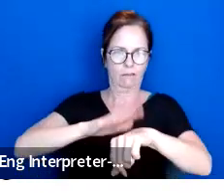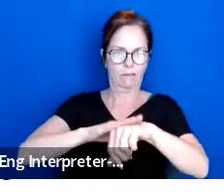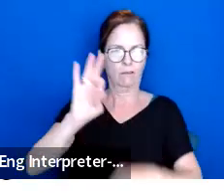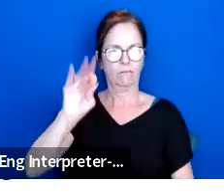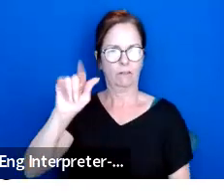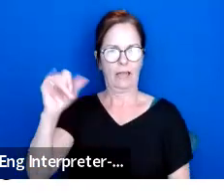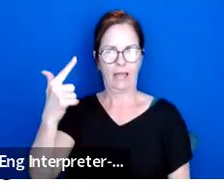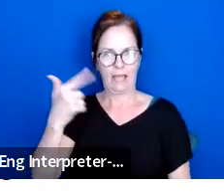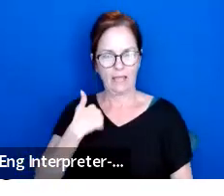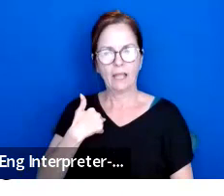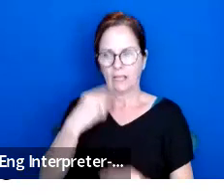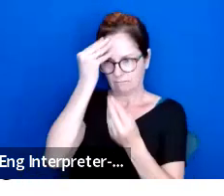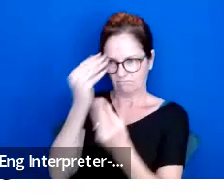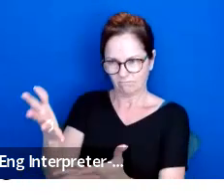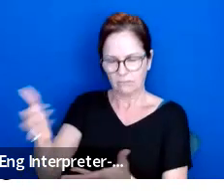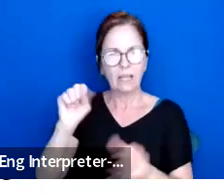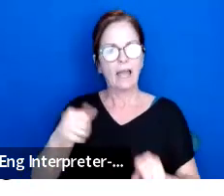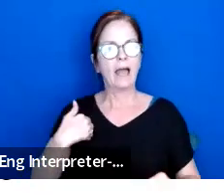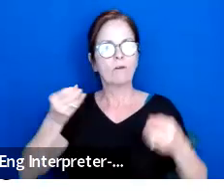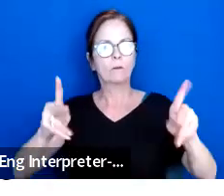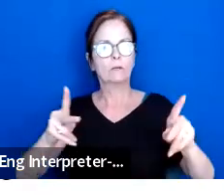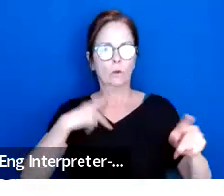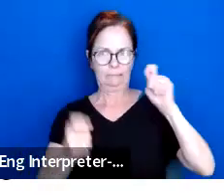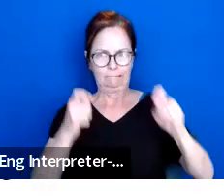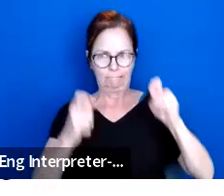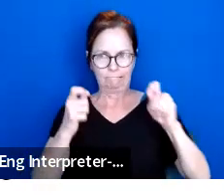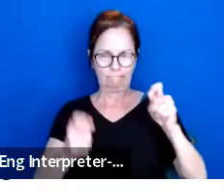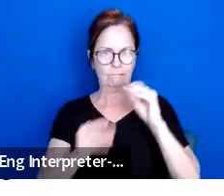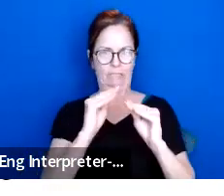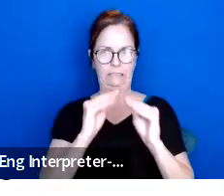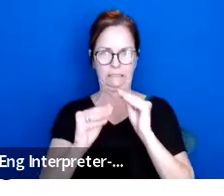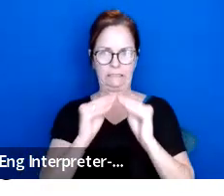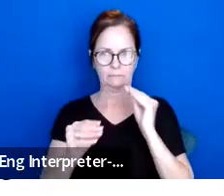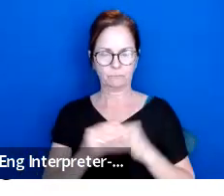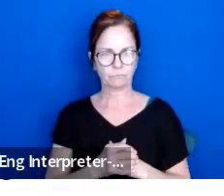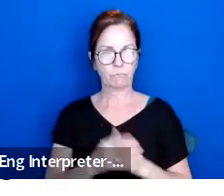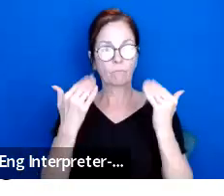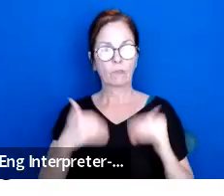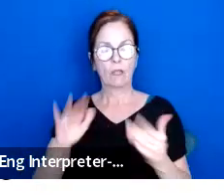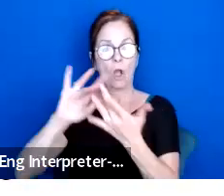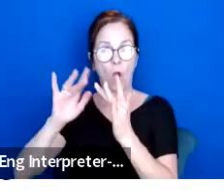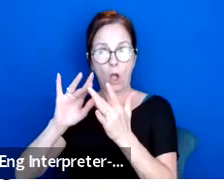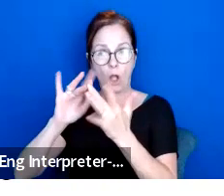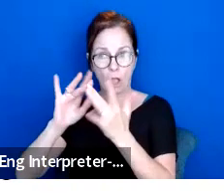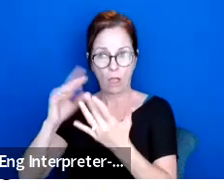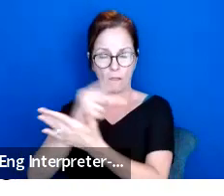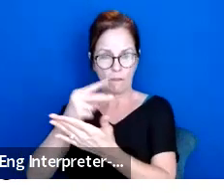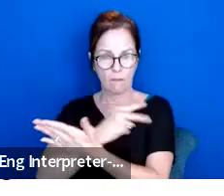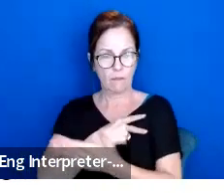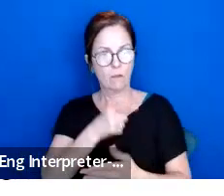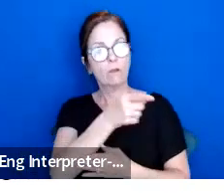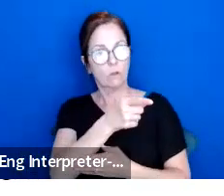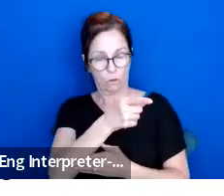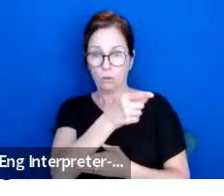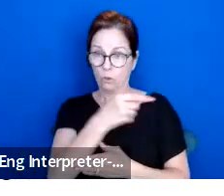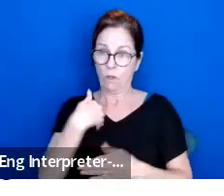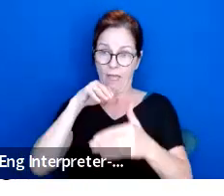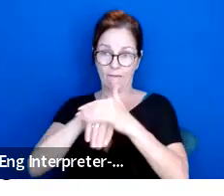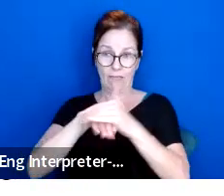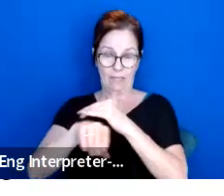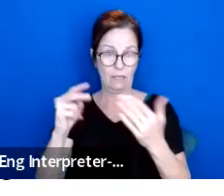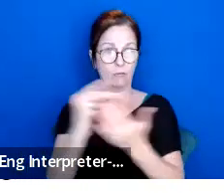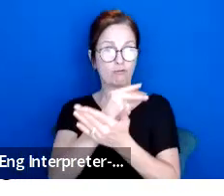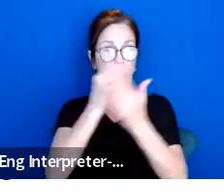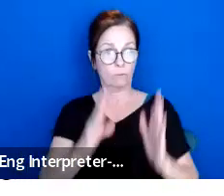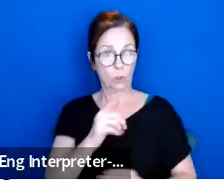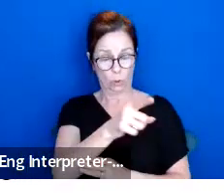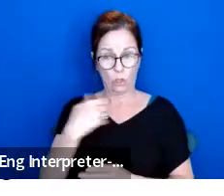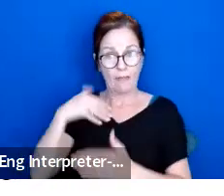Right. So, online reviews. Individuals or you are given access in the reviewer role in Canvas for 7 days.